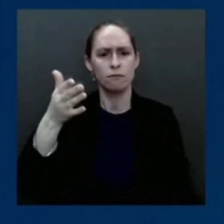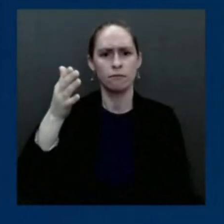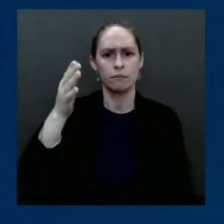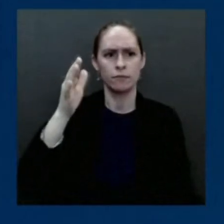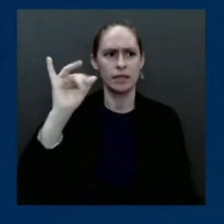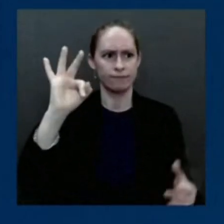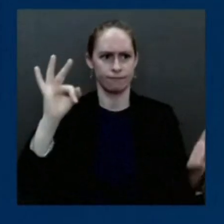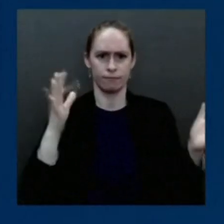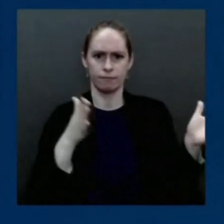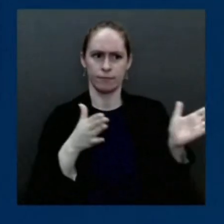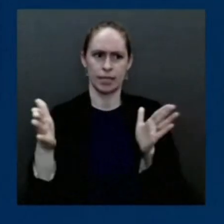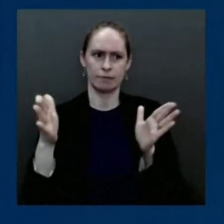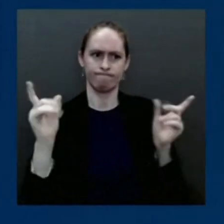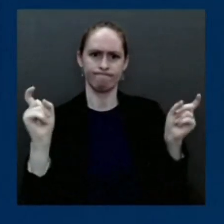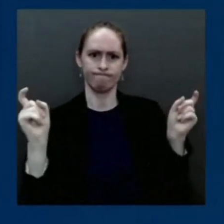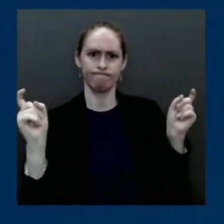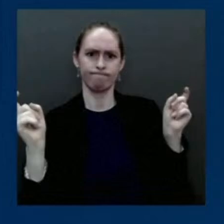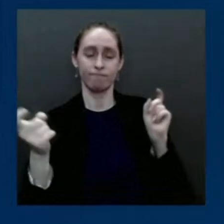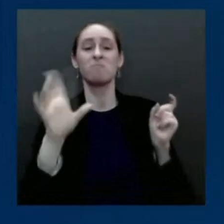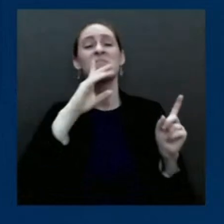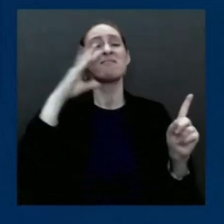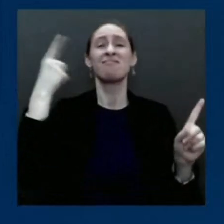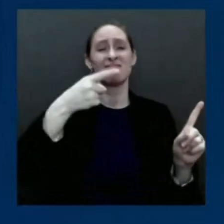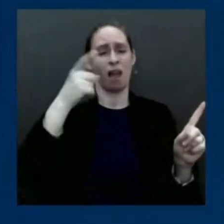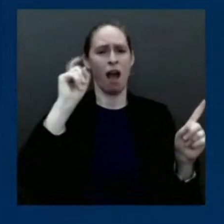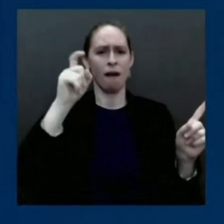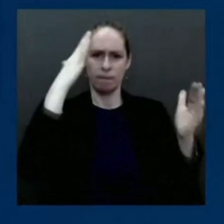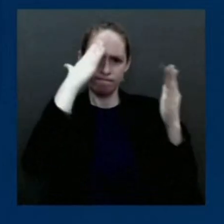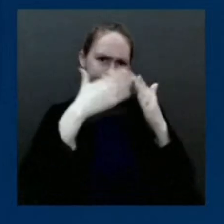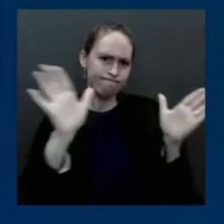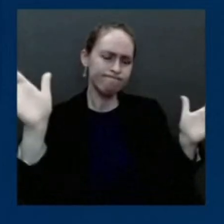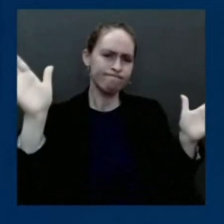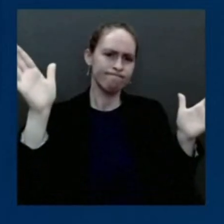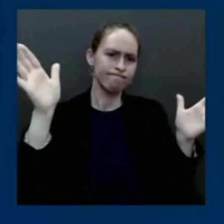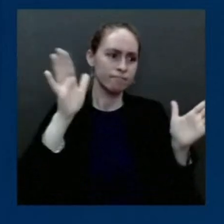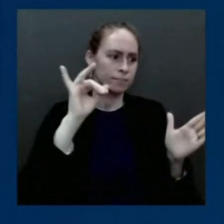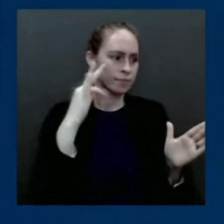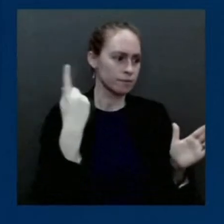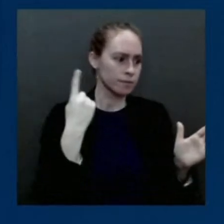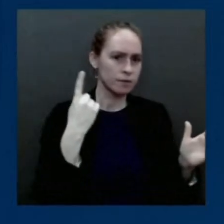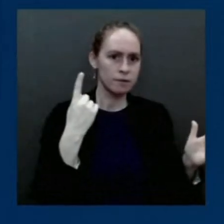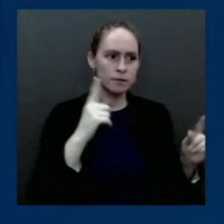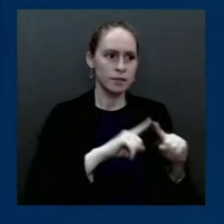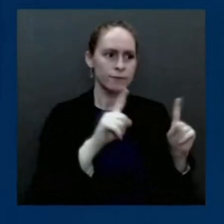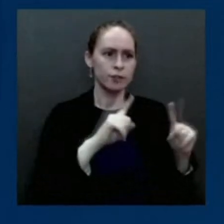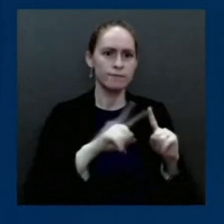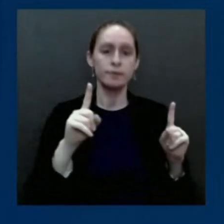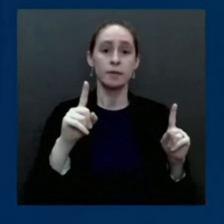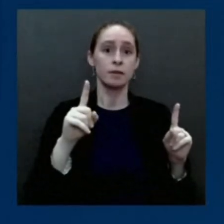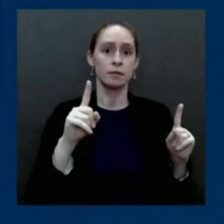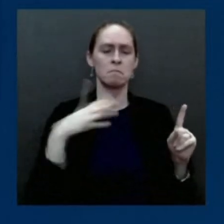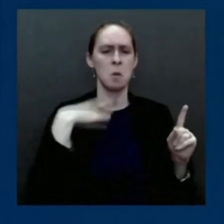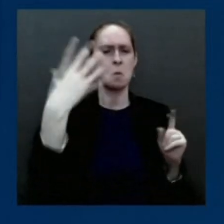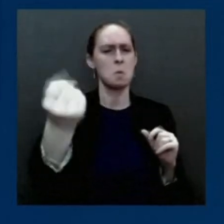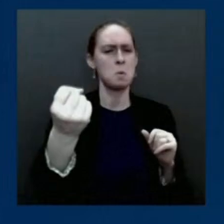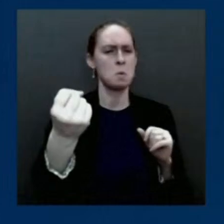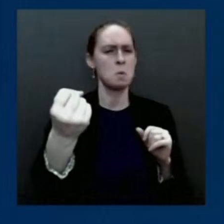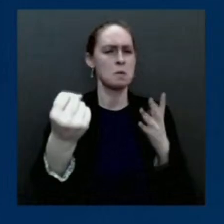INFORMATION ARISES SO IT'S JUST KEEPING AN OPEN MIND THAT THE SITUATION MAY CHANGE BUT AT